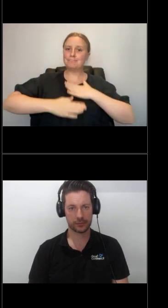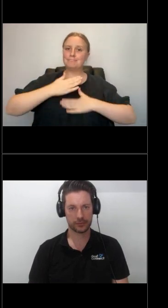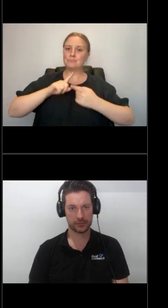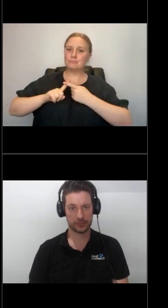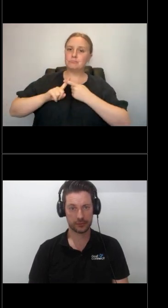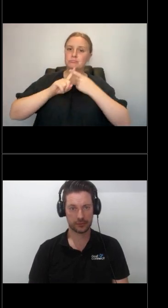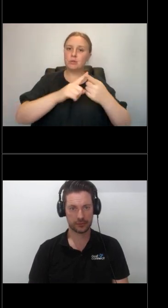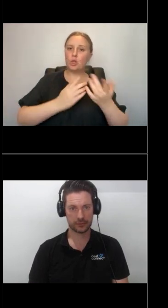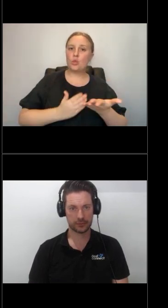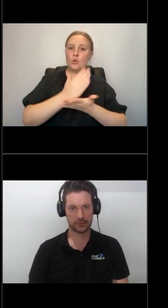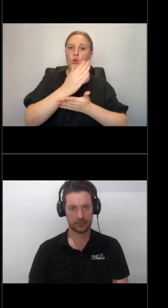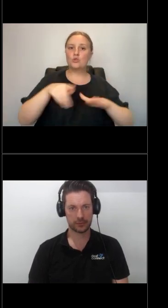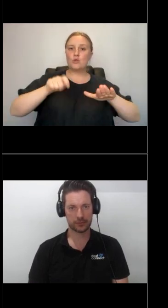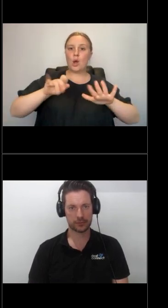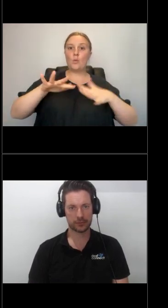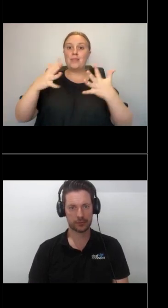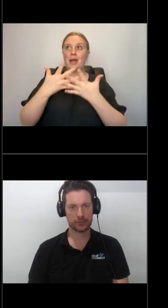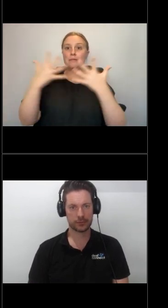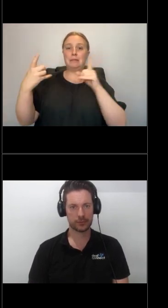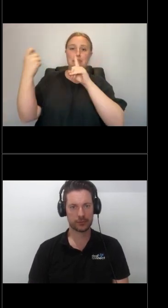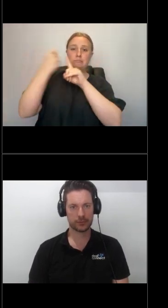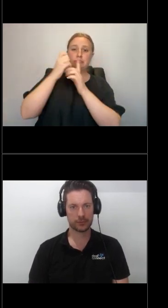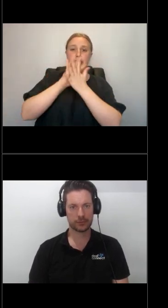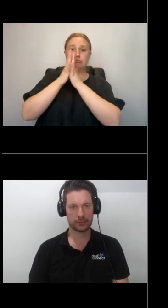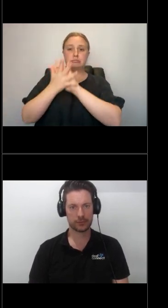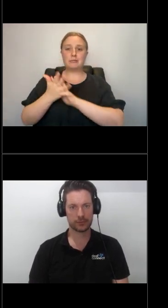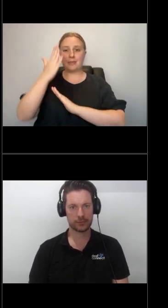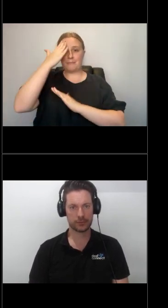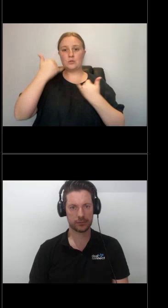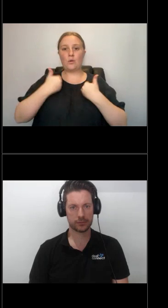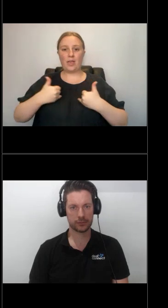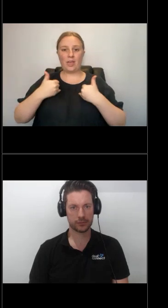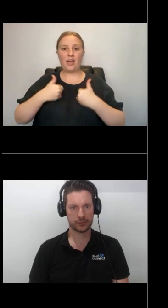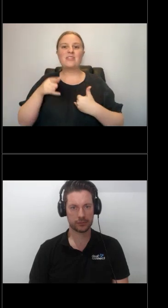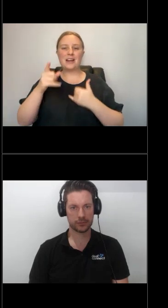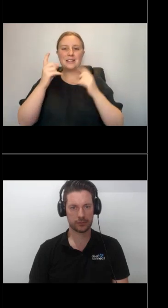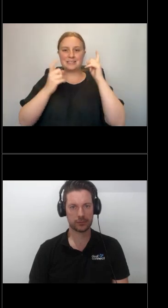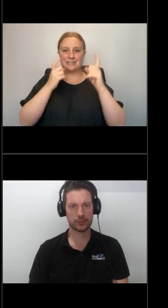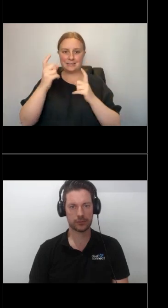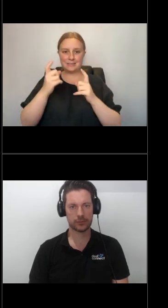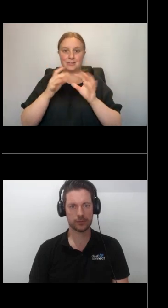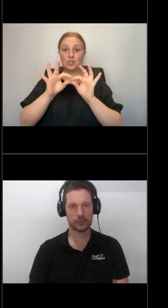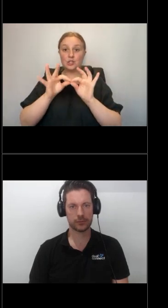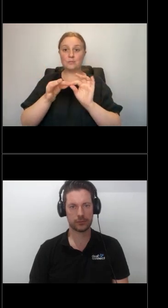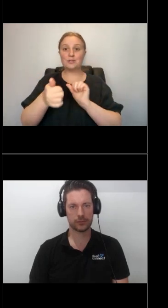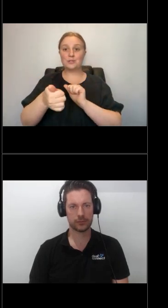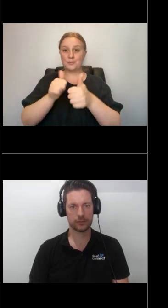to someone's mental health is a significant factor that gets considered. And look, at the end of the day, if the court finds